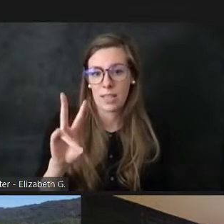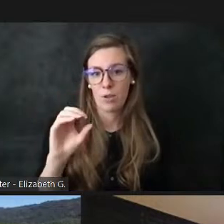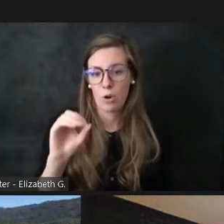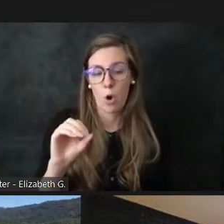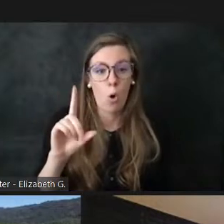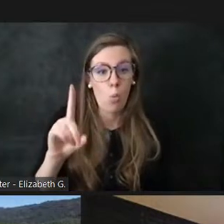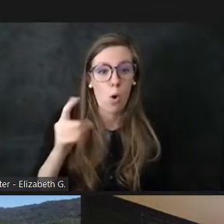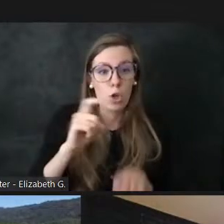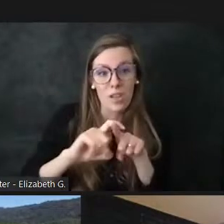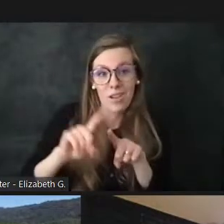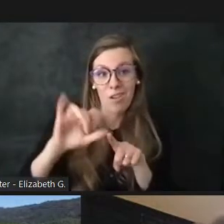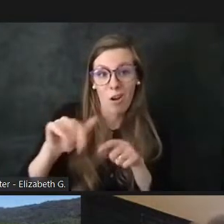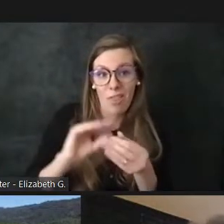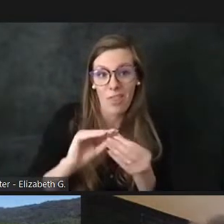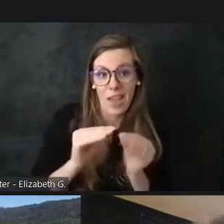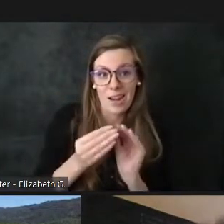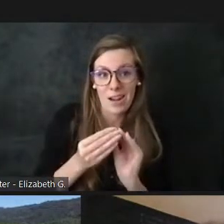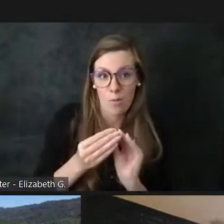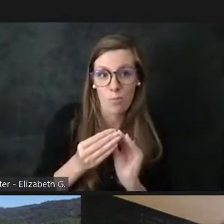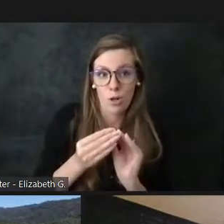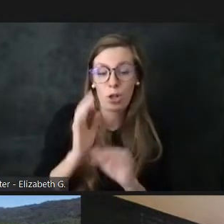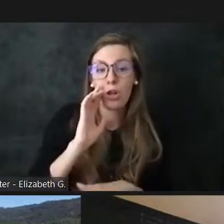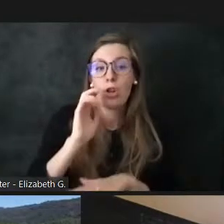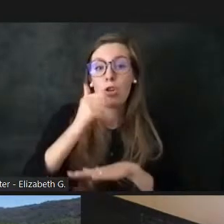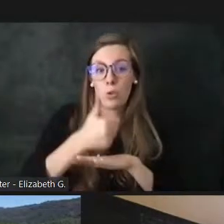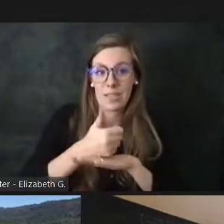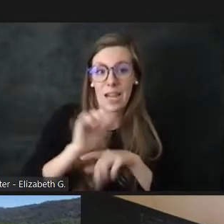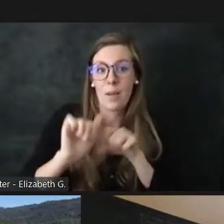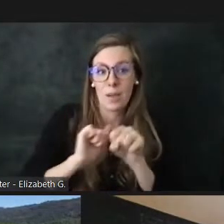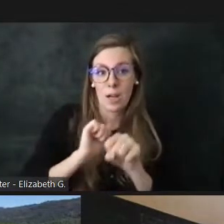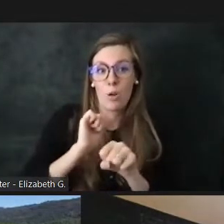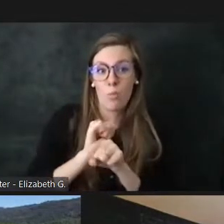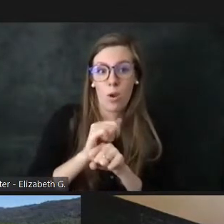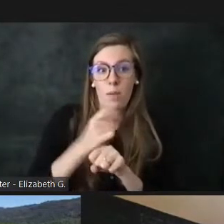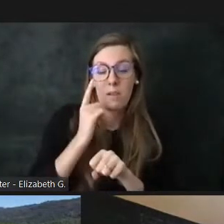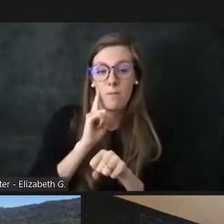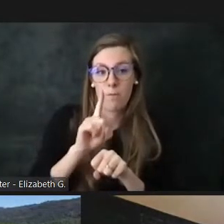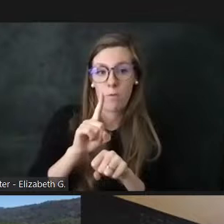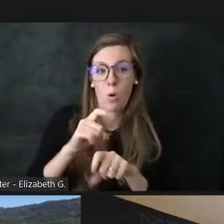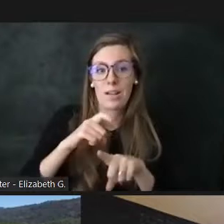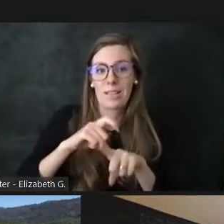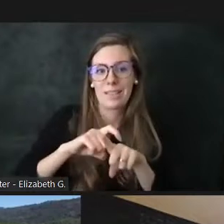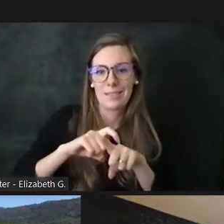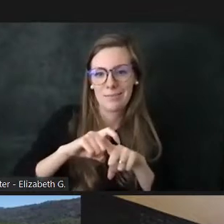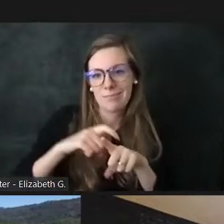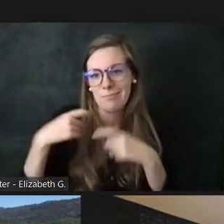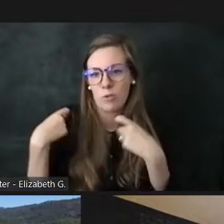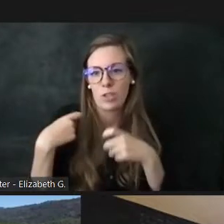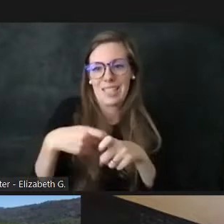That's the phone number 707-565-4701.